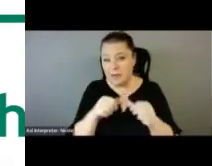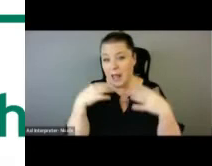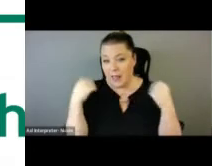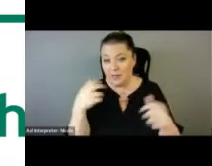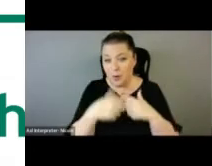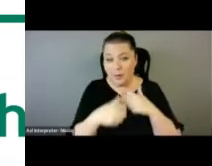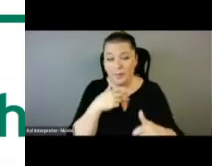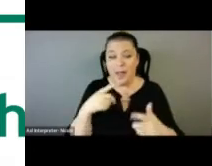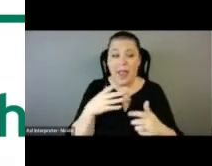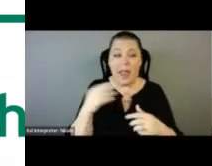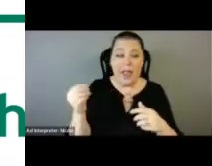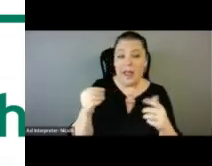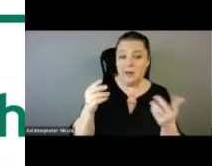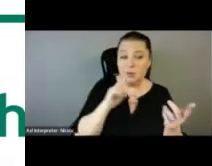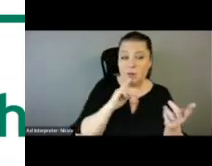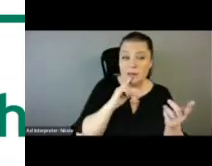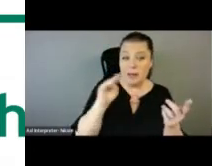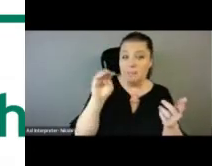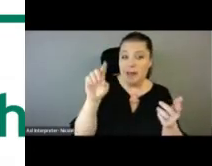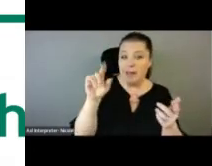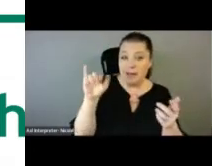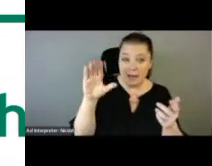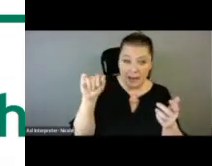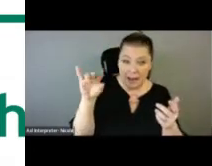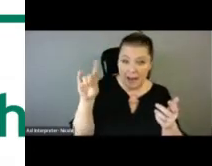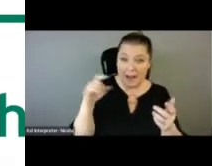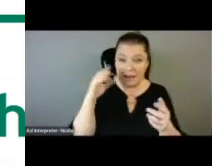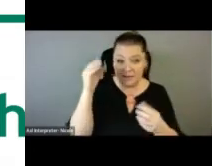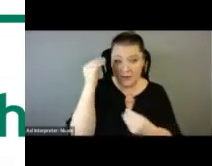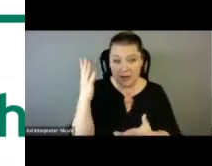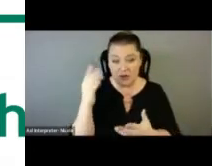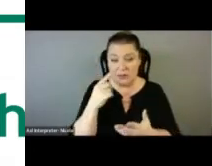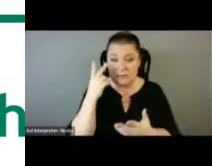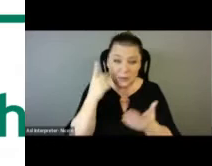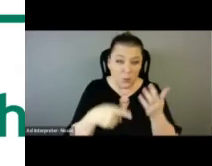get a better idea on what's happening with the consumers. Next slide.